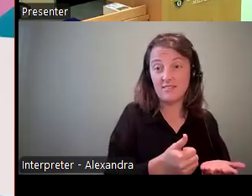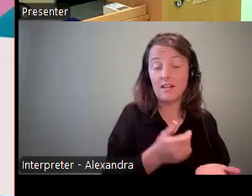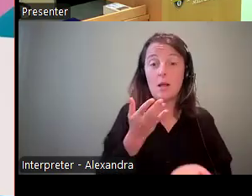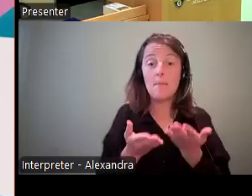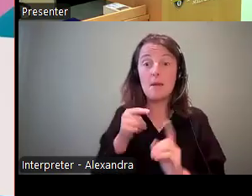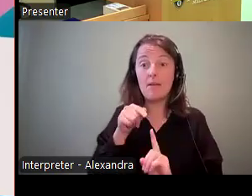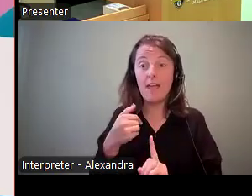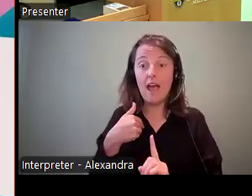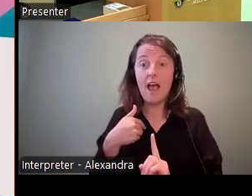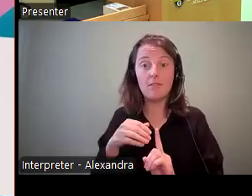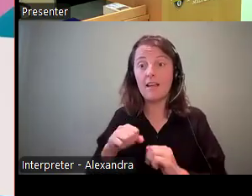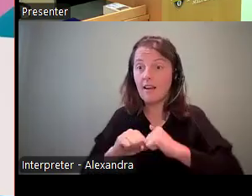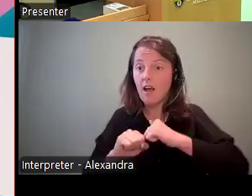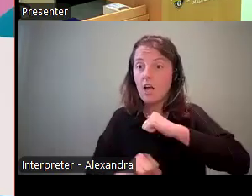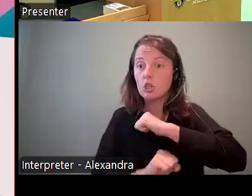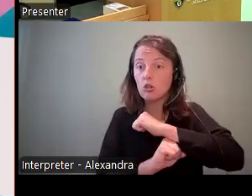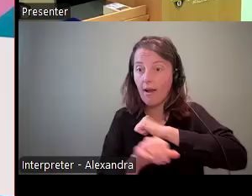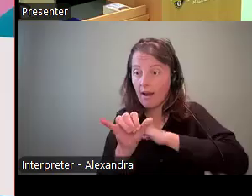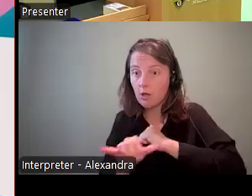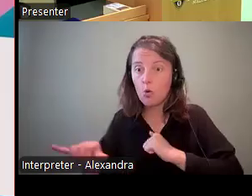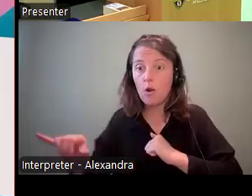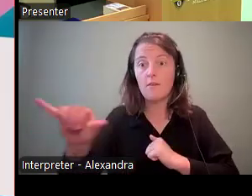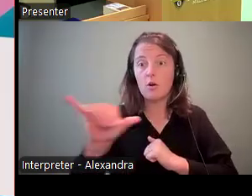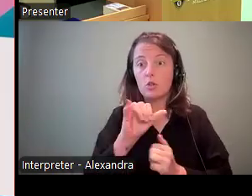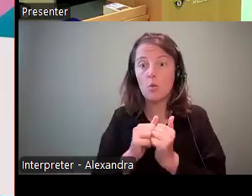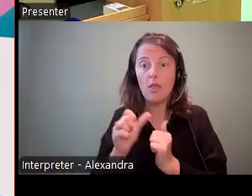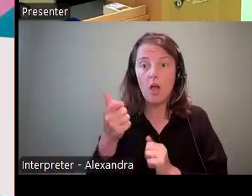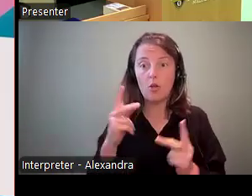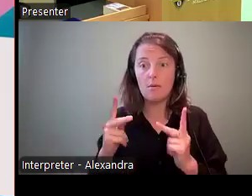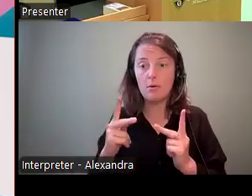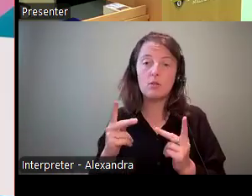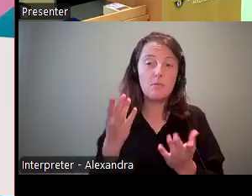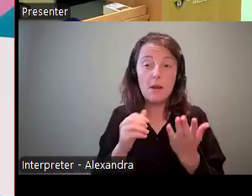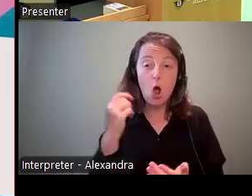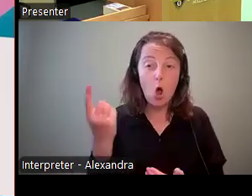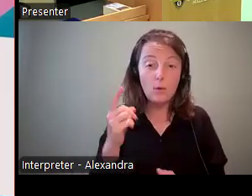always true, but that's what I'm worried about with over foregrounding. So, you're worried about